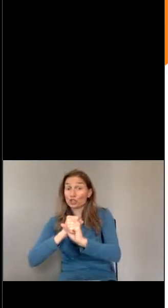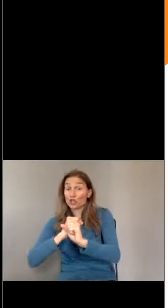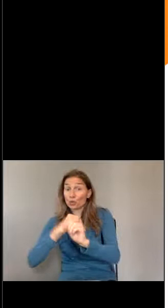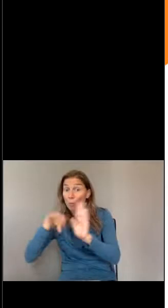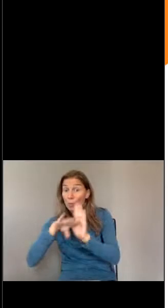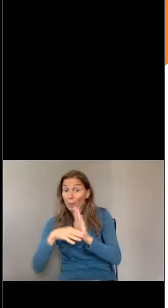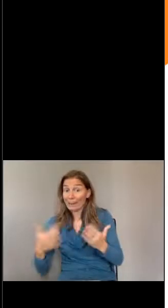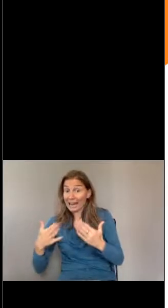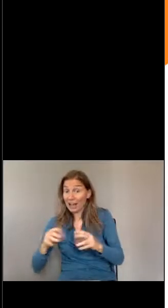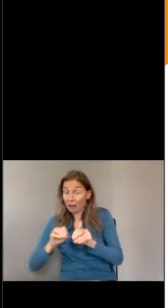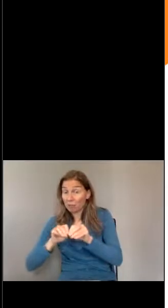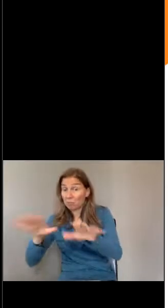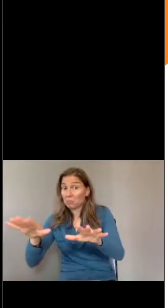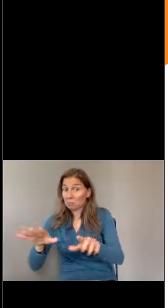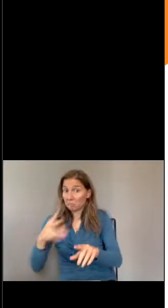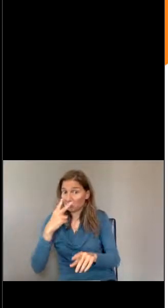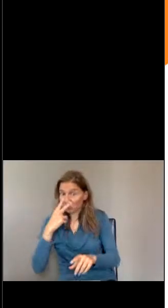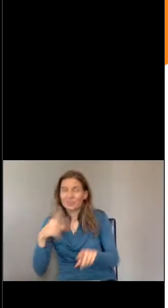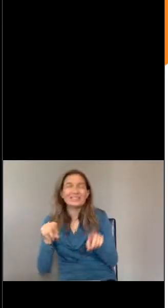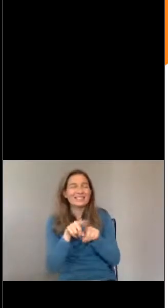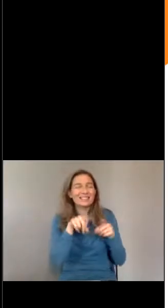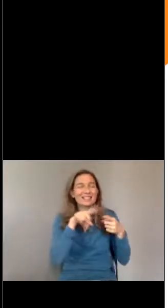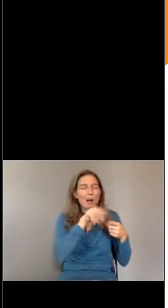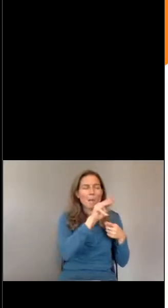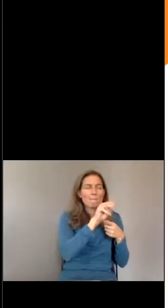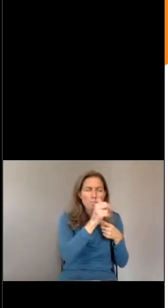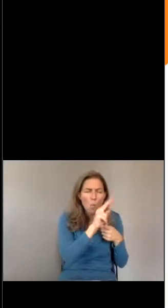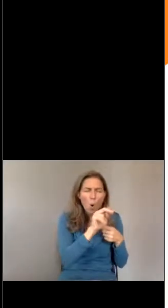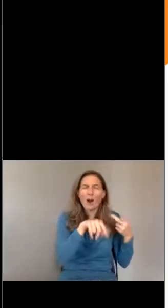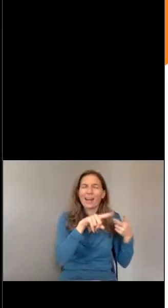So as Morgon and Dan rightly said, if you look at the schemes